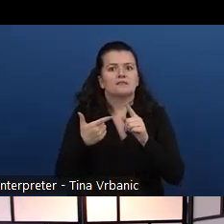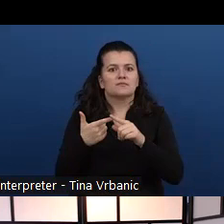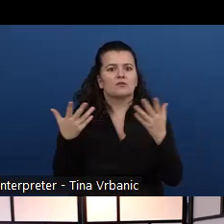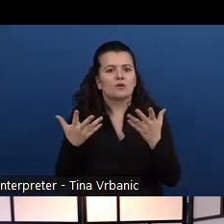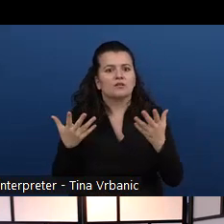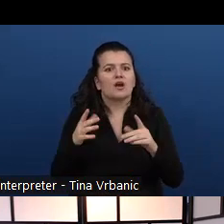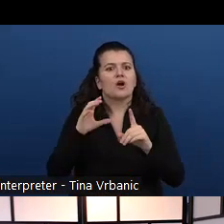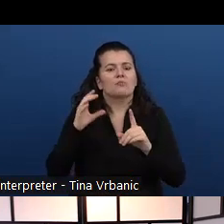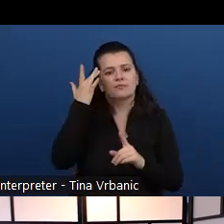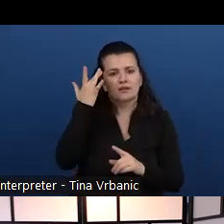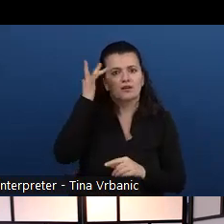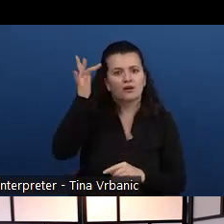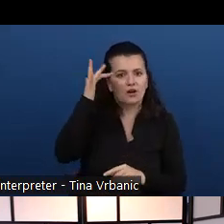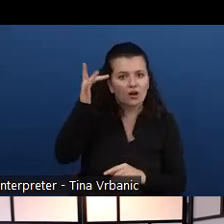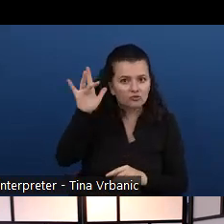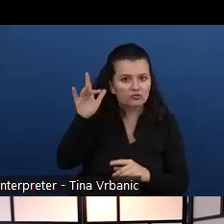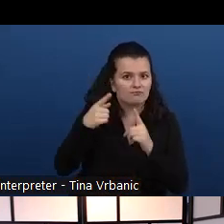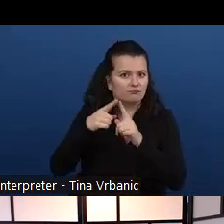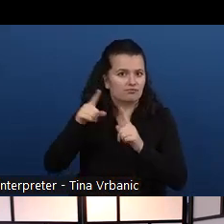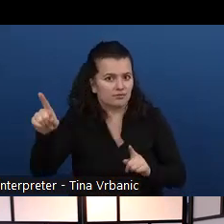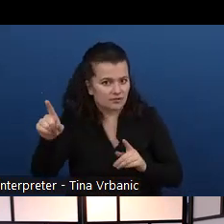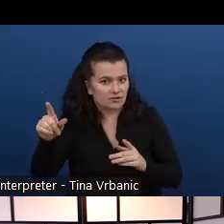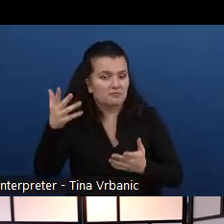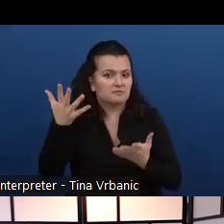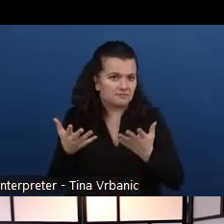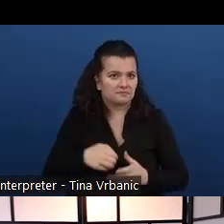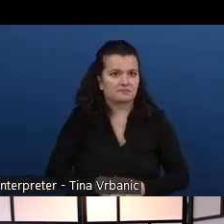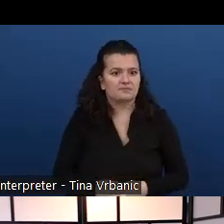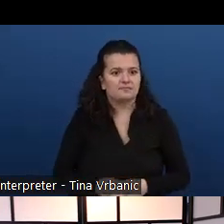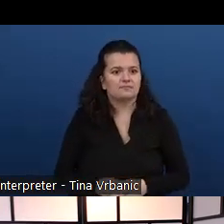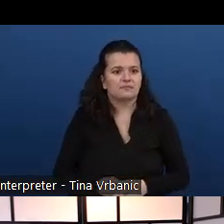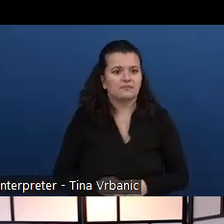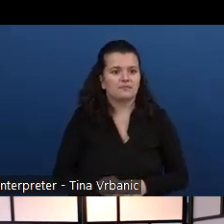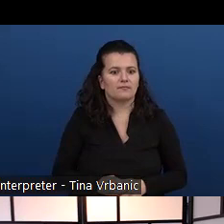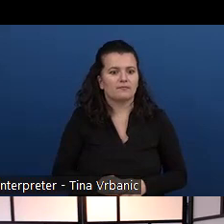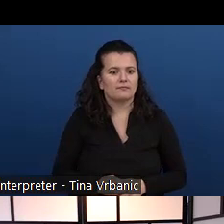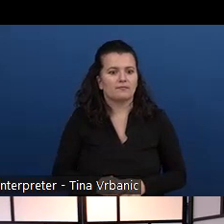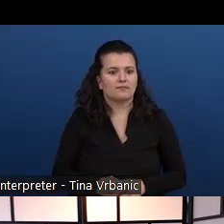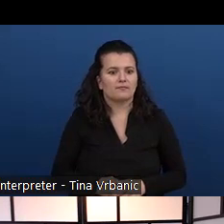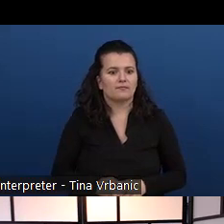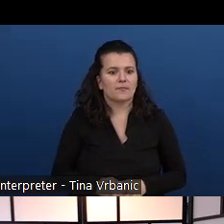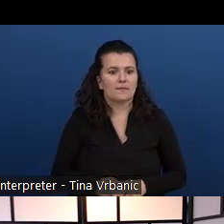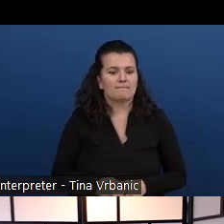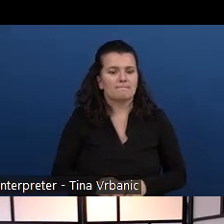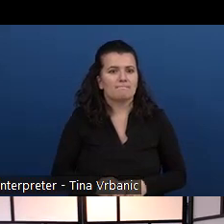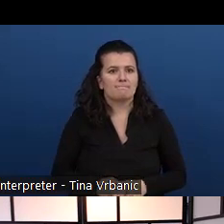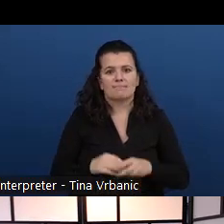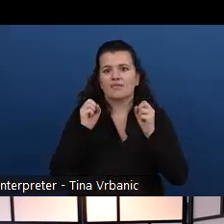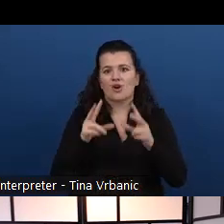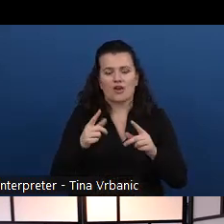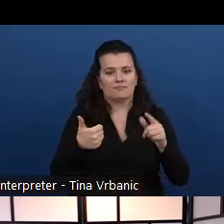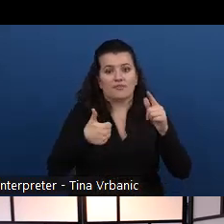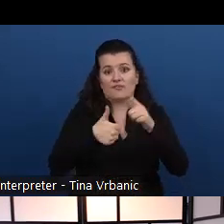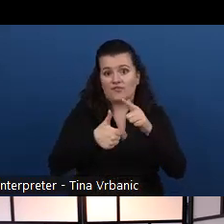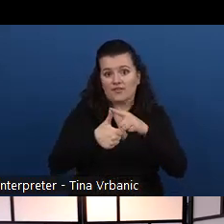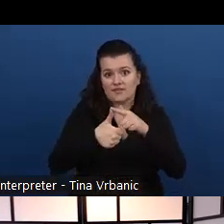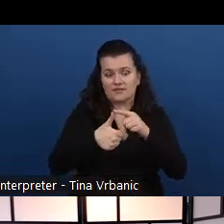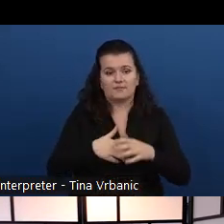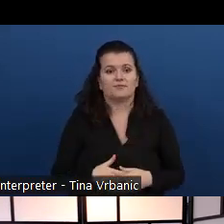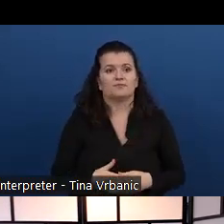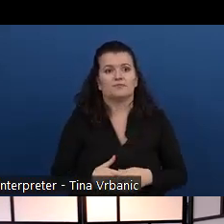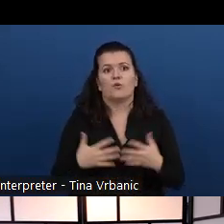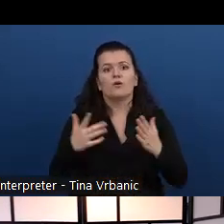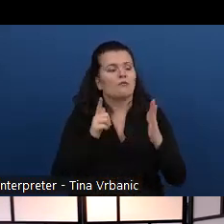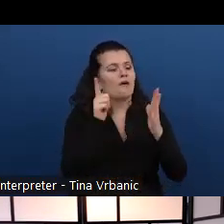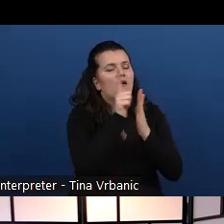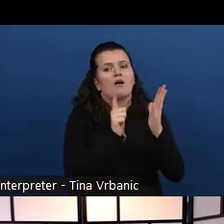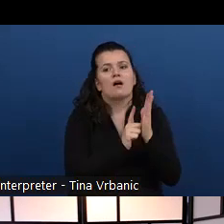So let's dive into the first part and have an overview of the technical and legal framework